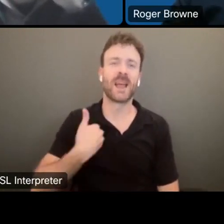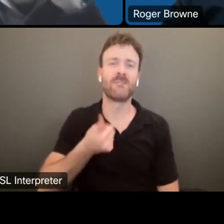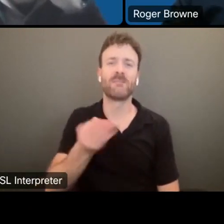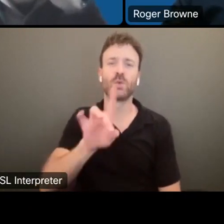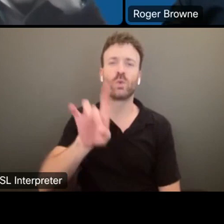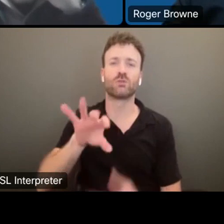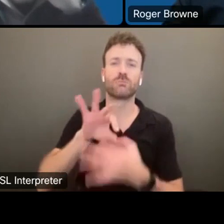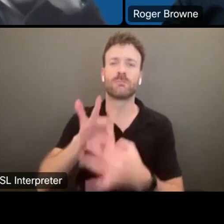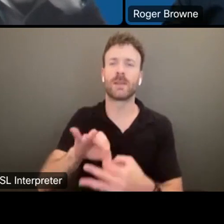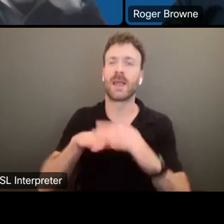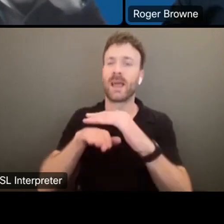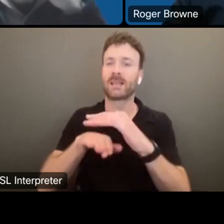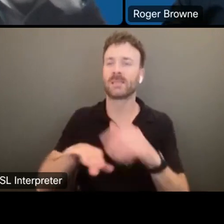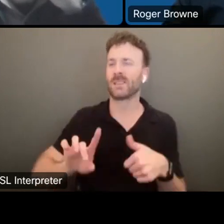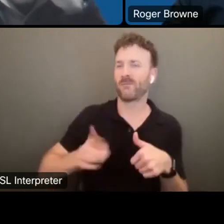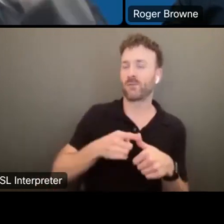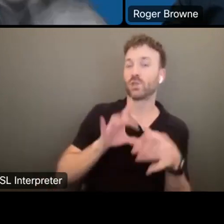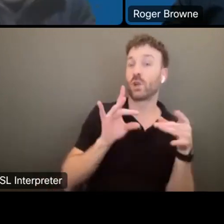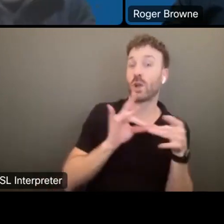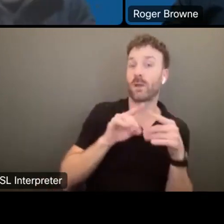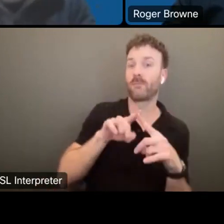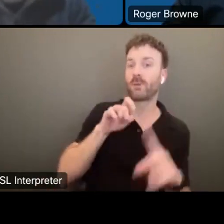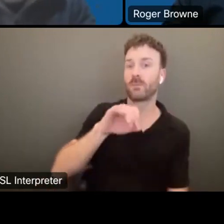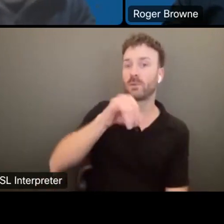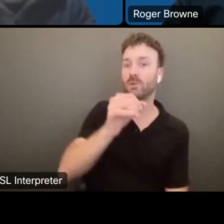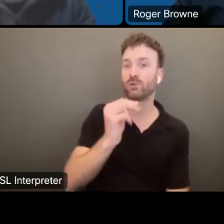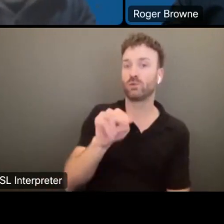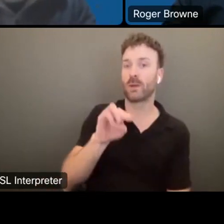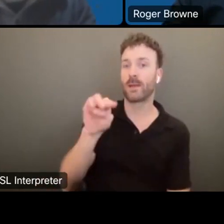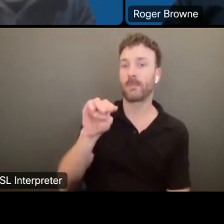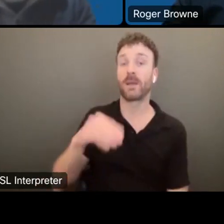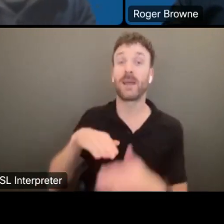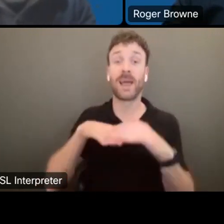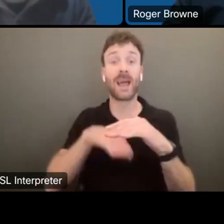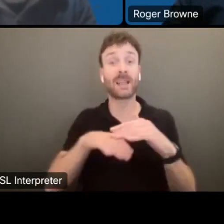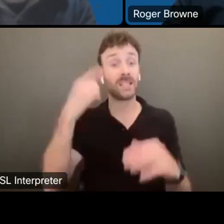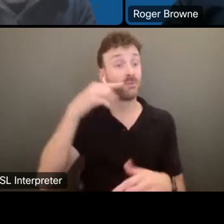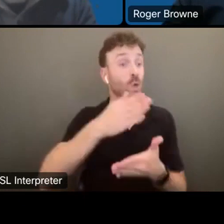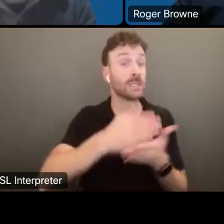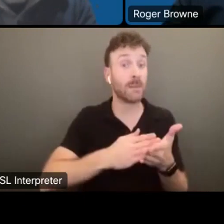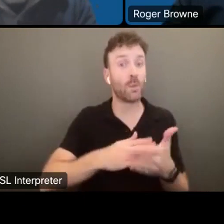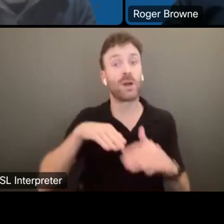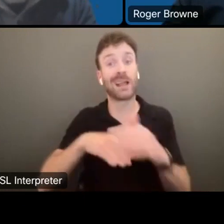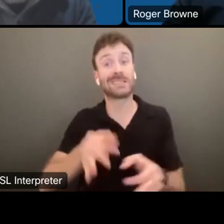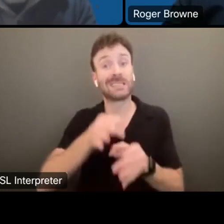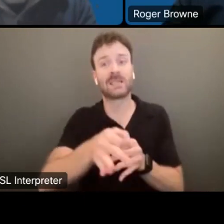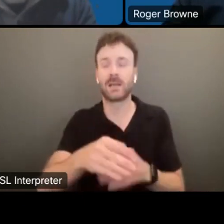But first a comment from John M: Cannot have access for some or access delayed, it must be access for all.